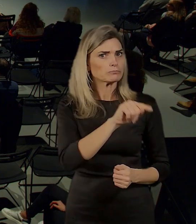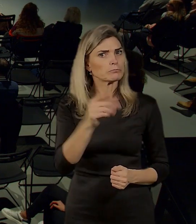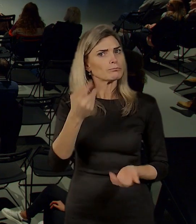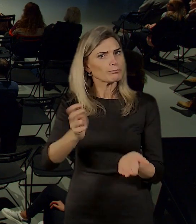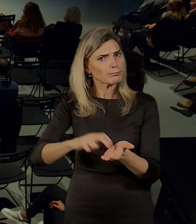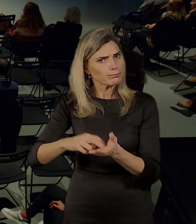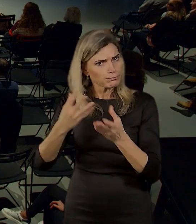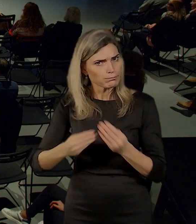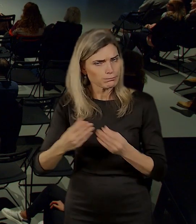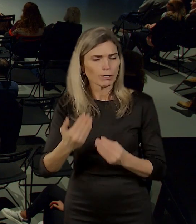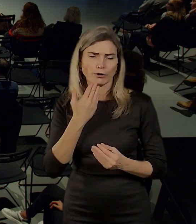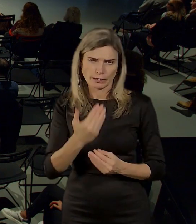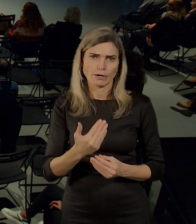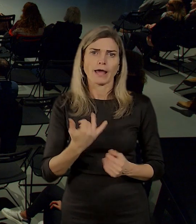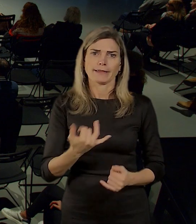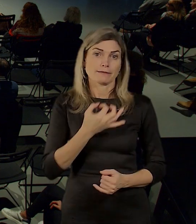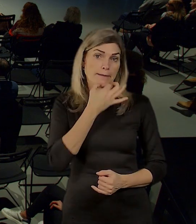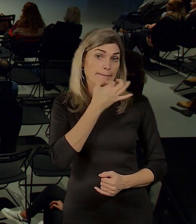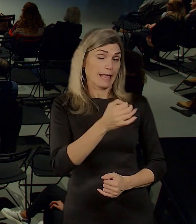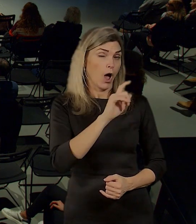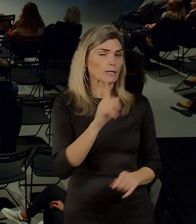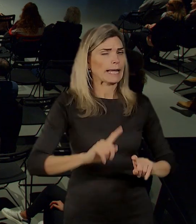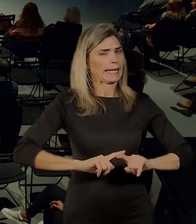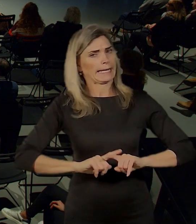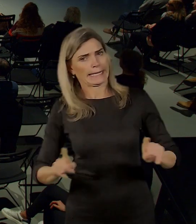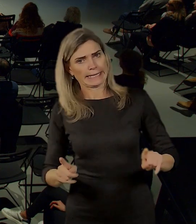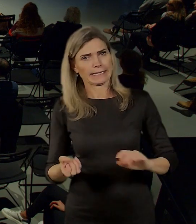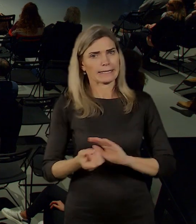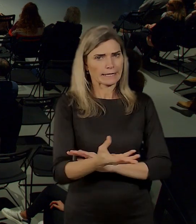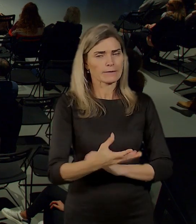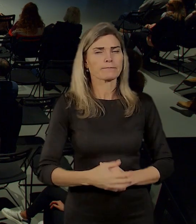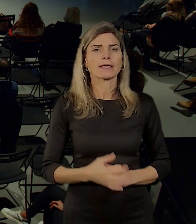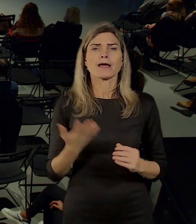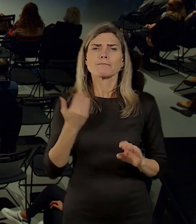on the implementation of renewable energy sources. And in this context, because it is a project